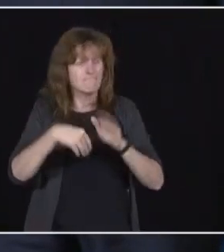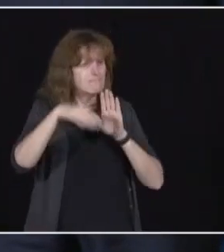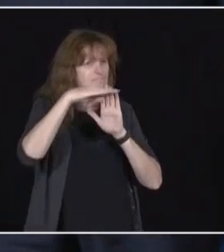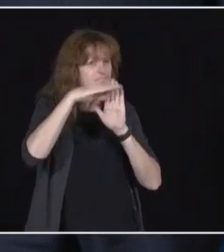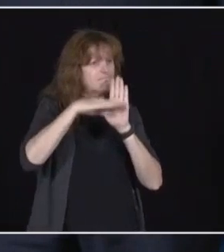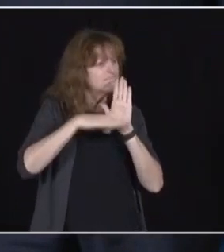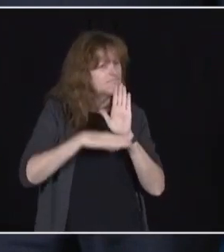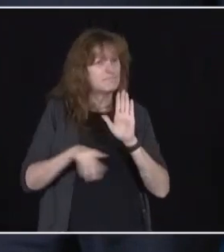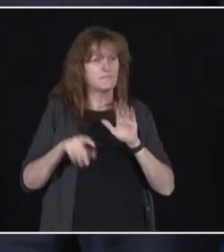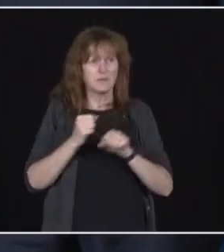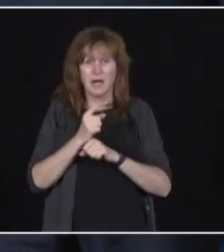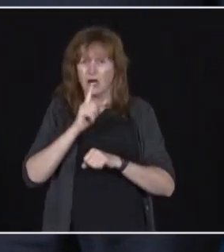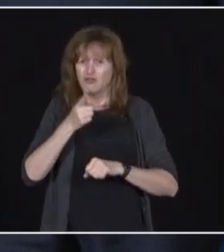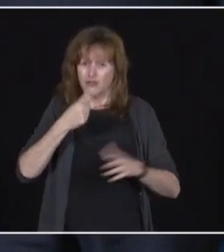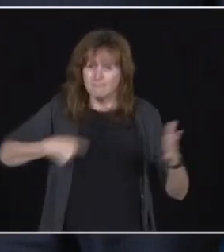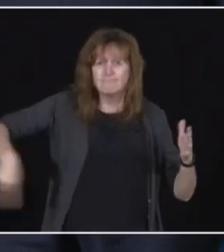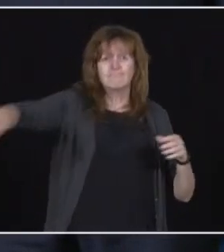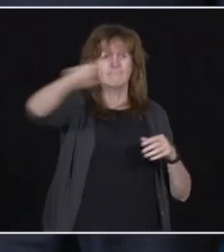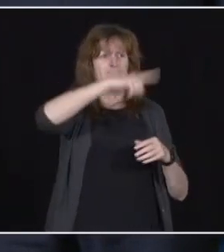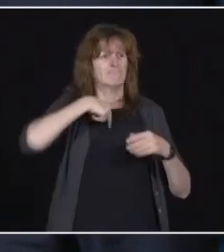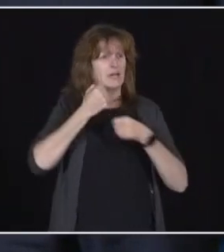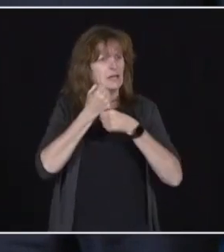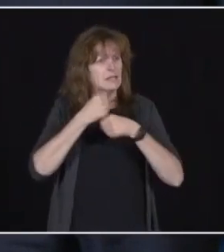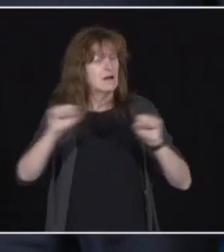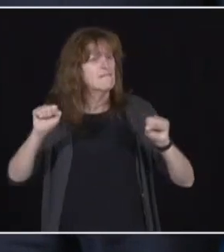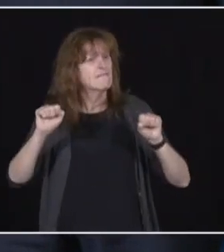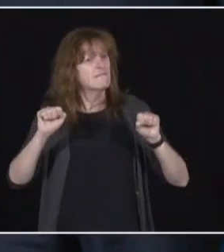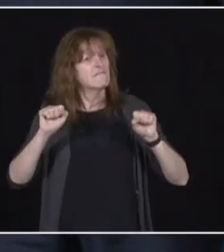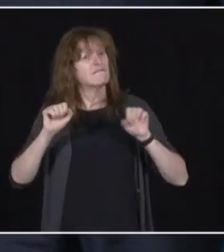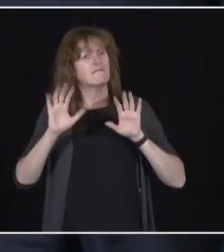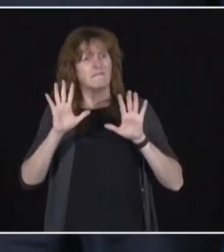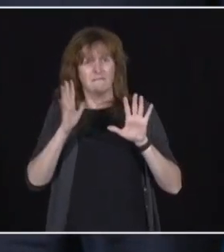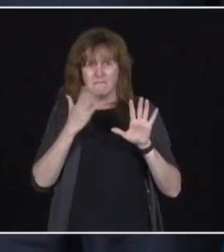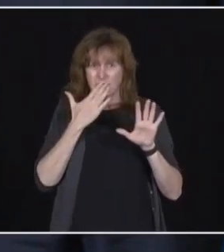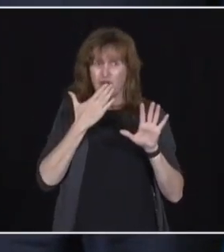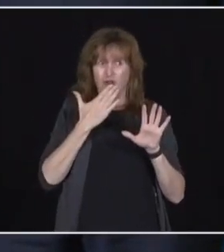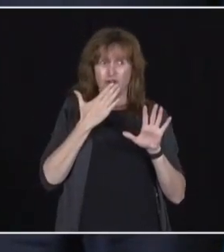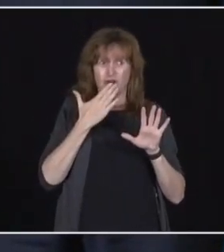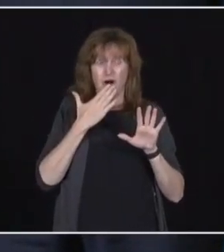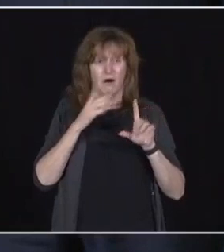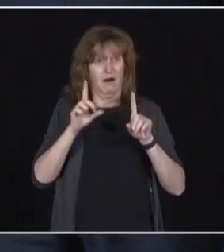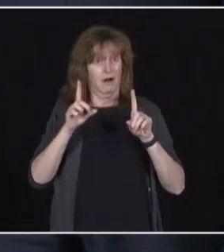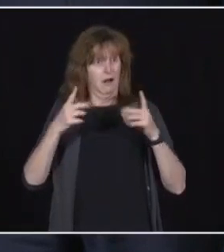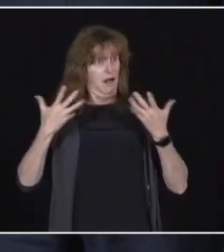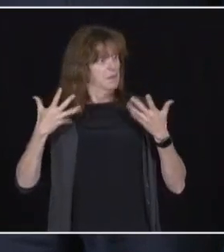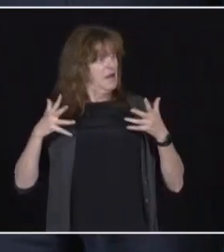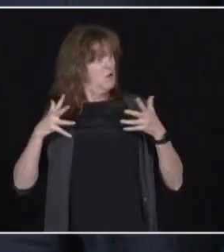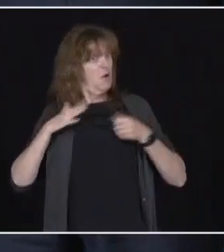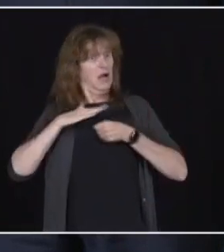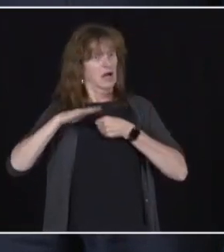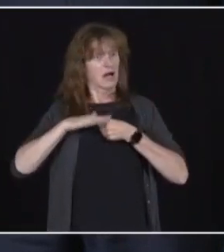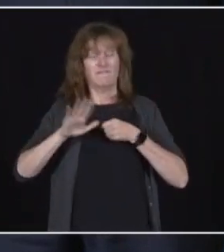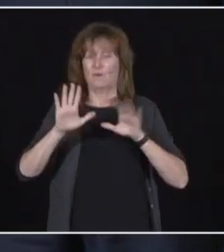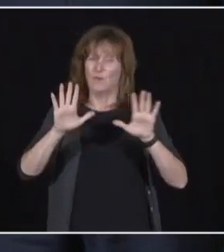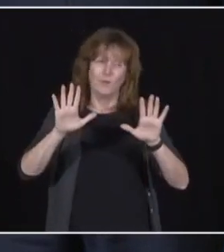physical distancing and following public health guidelines. Considerable however, these efforts are not enough on their own.